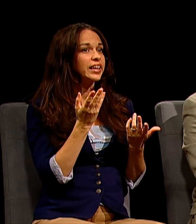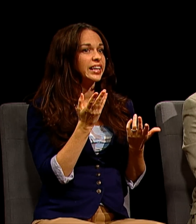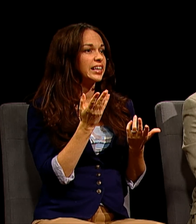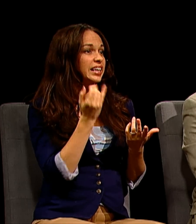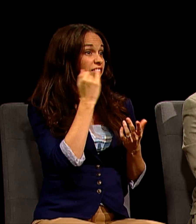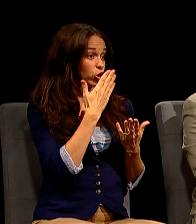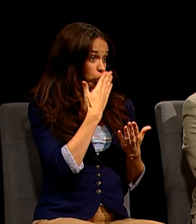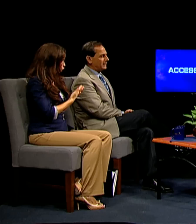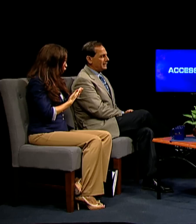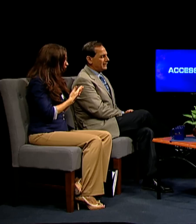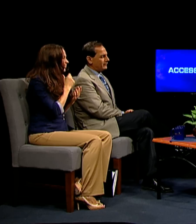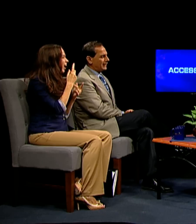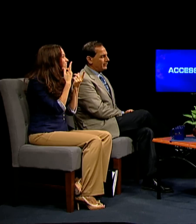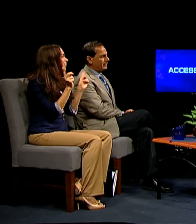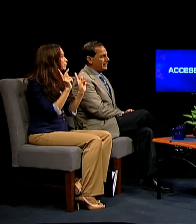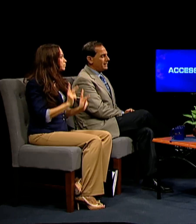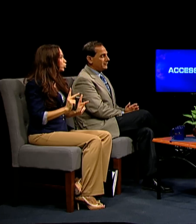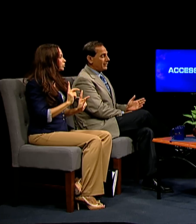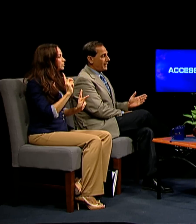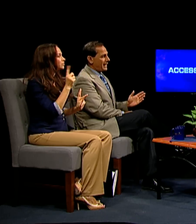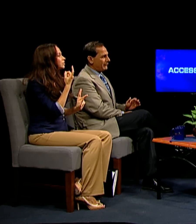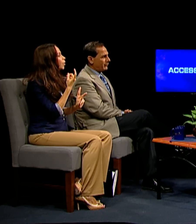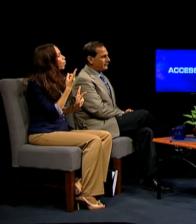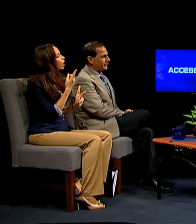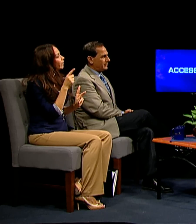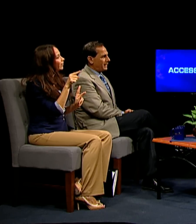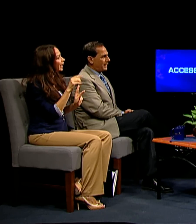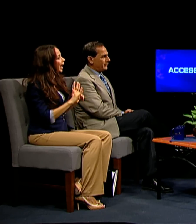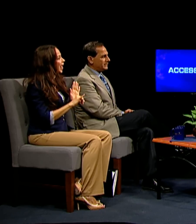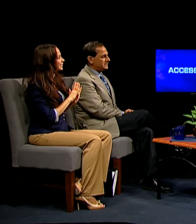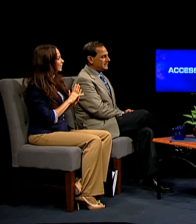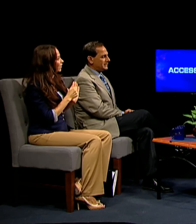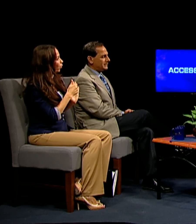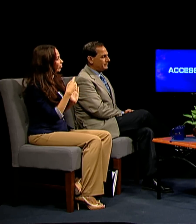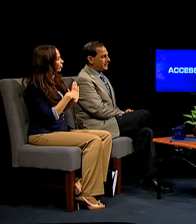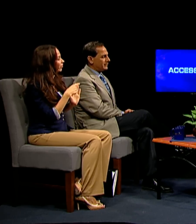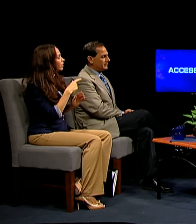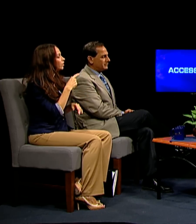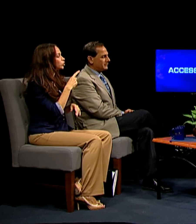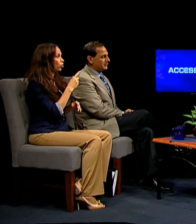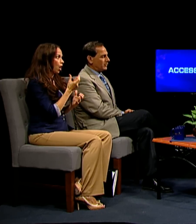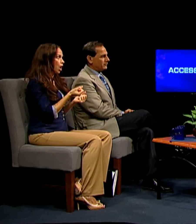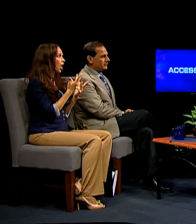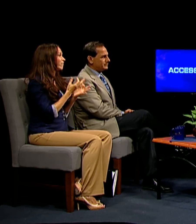It's just something that people can identify with. So I have great freedom now and it's wonderful.